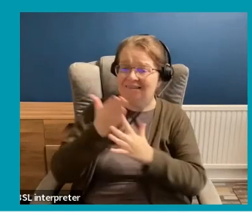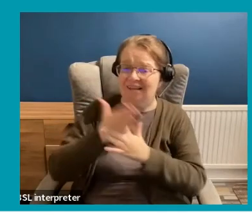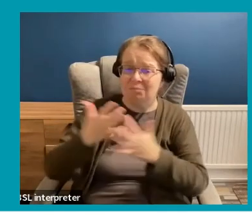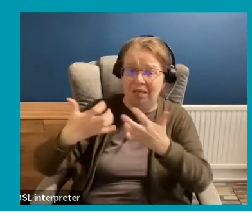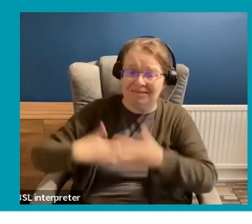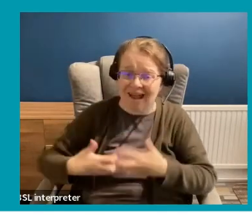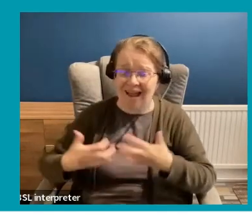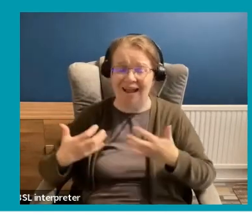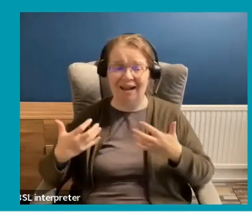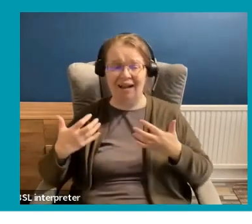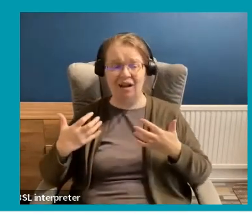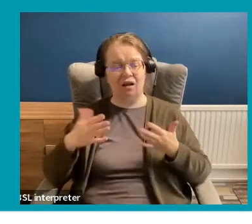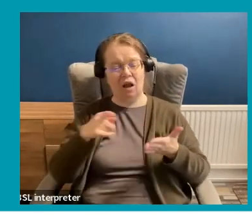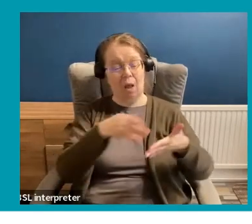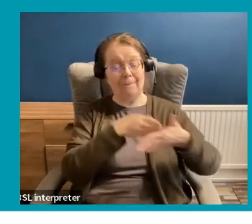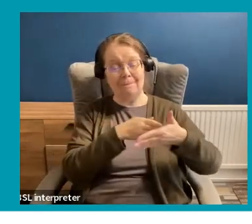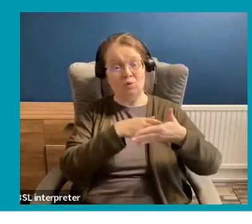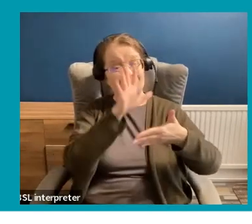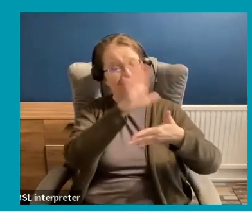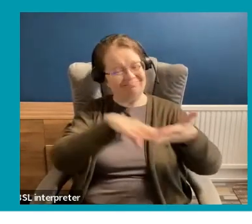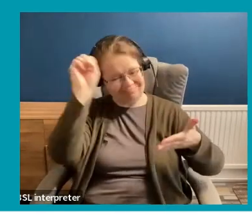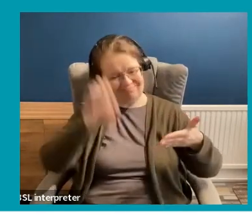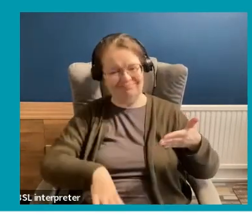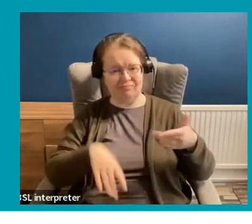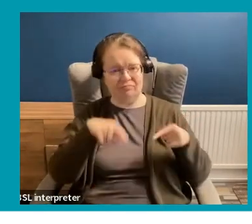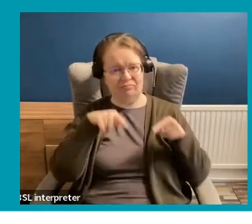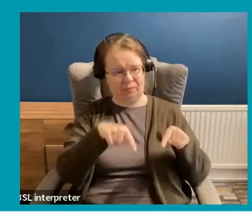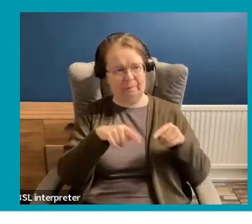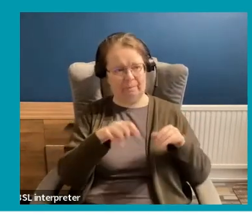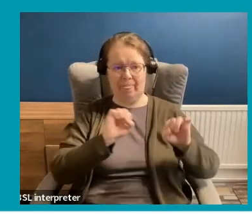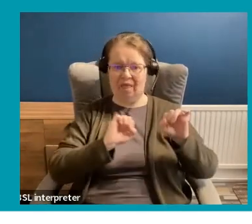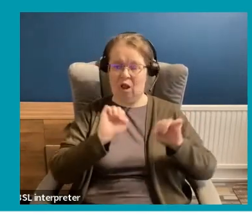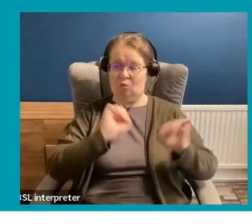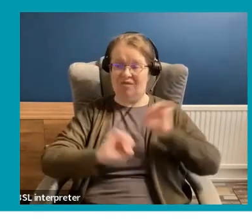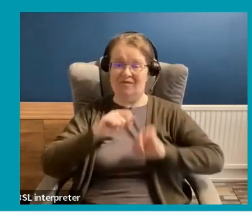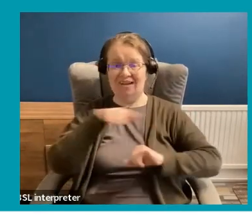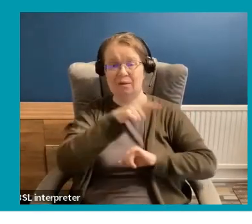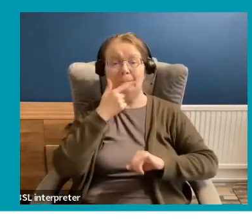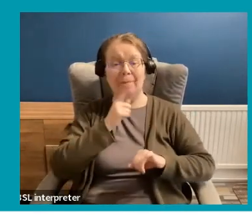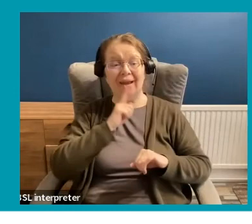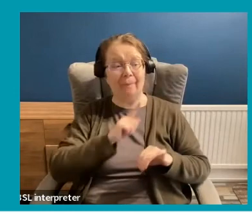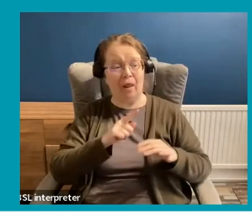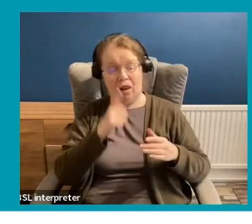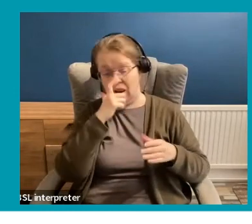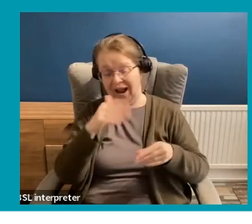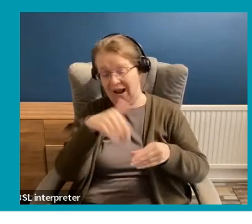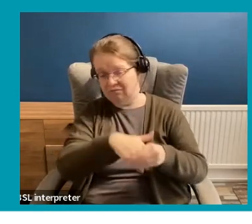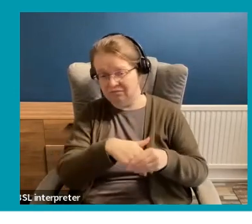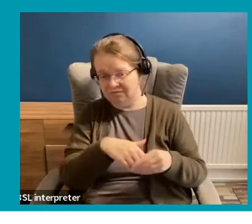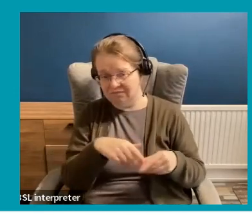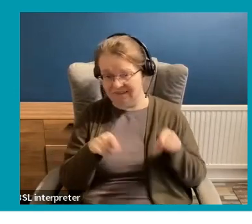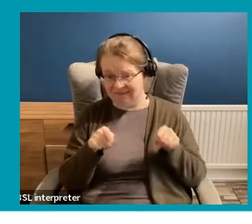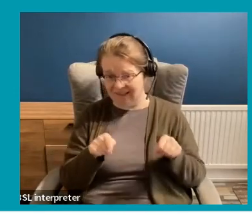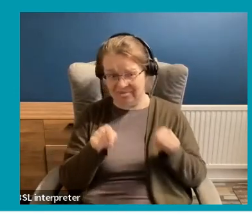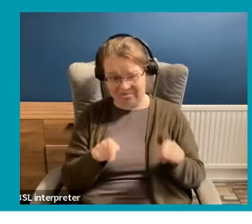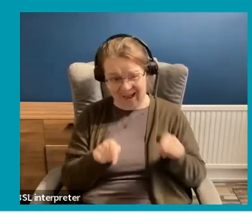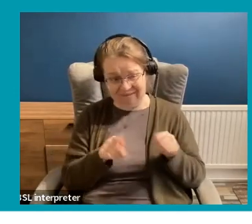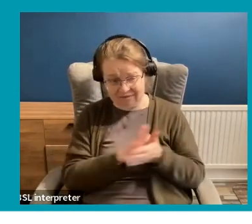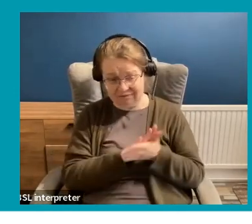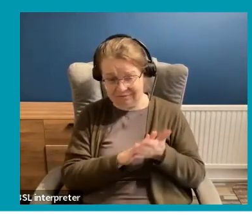you know removing the barriers that are preventing people from participating whoever they are. The social model that's what it's all about, isn't it?